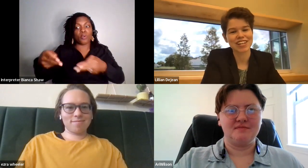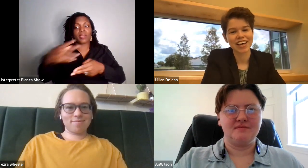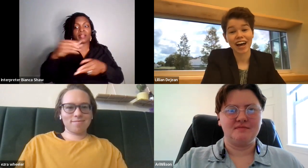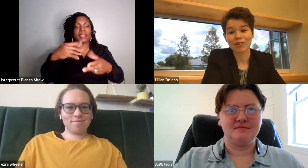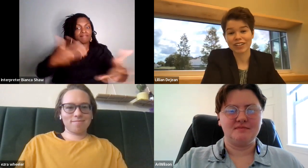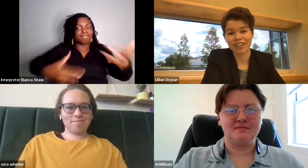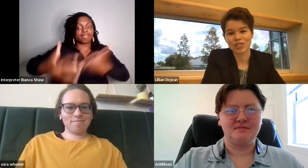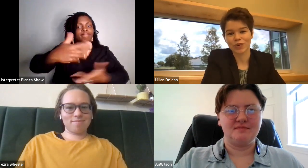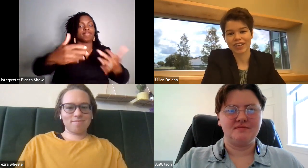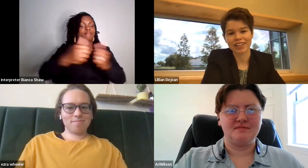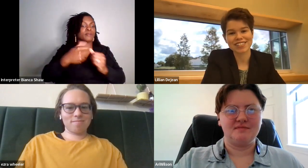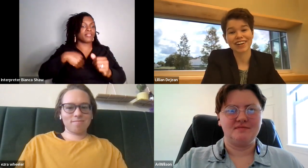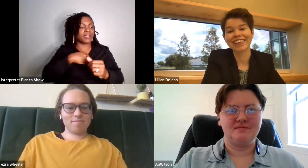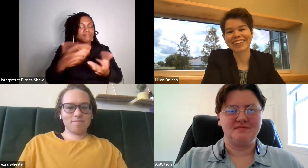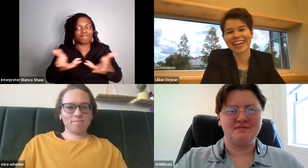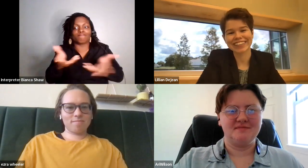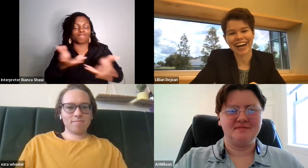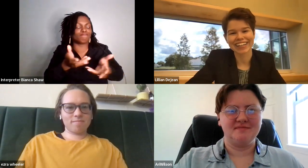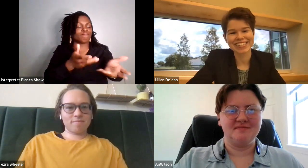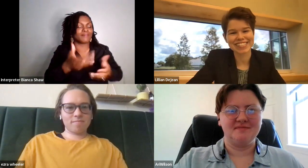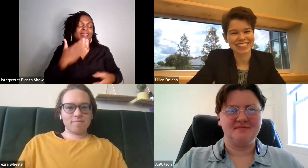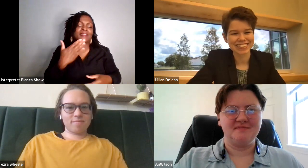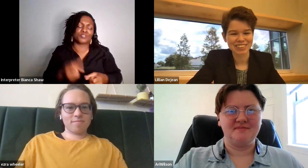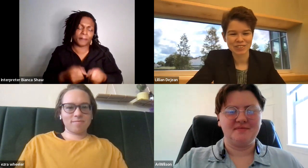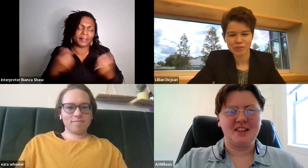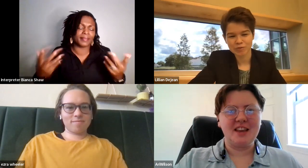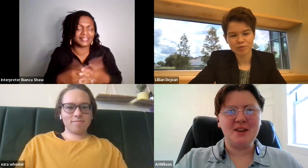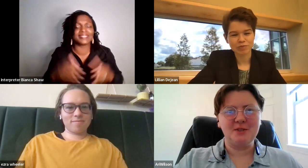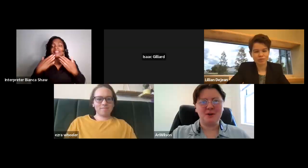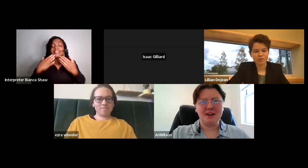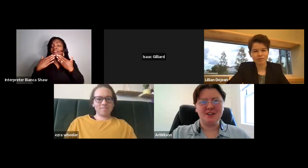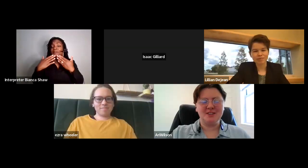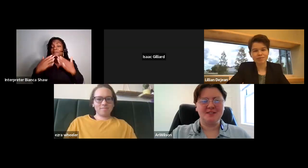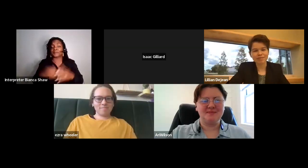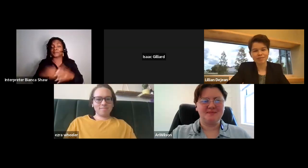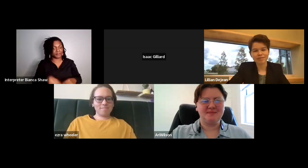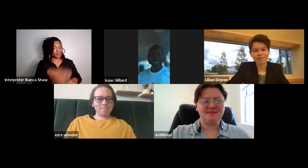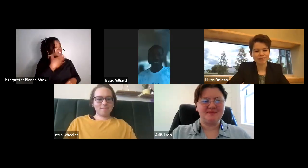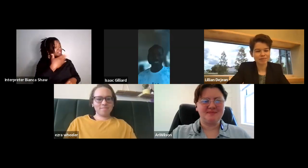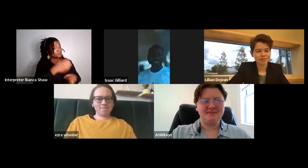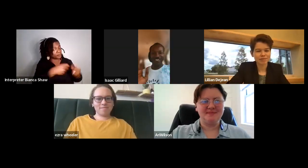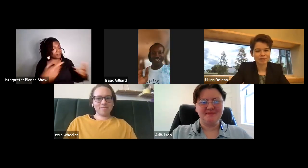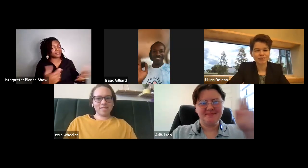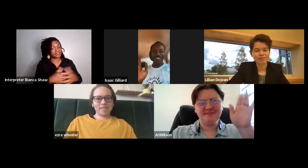I really enjoyed it. So thank you guys, Thank you so much.